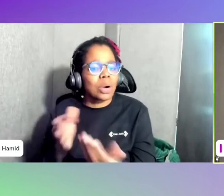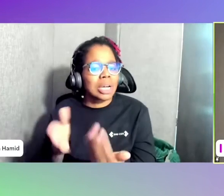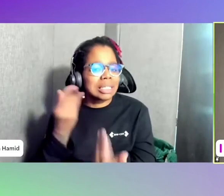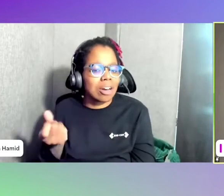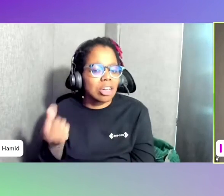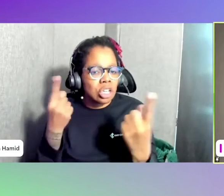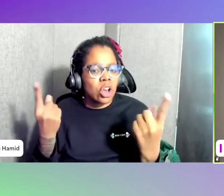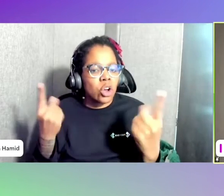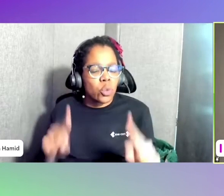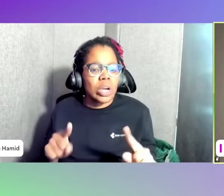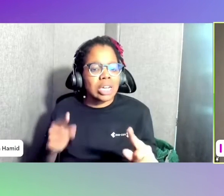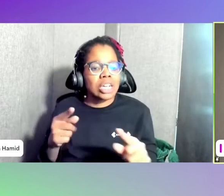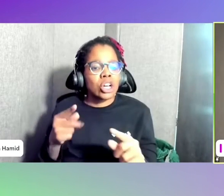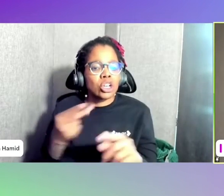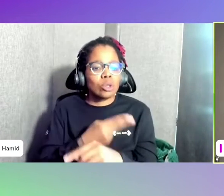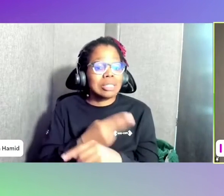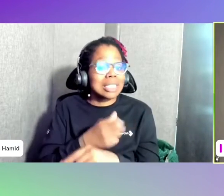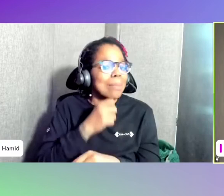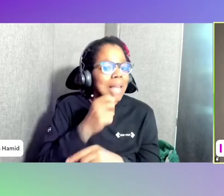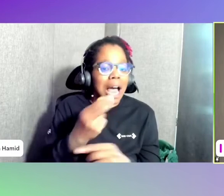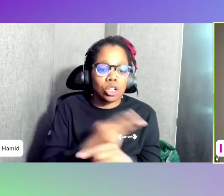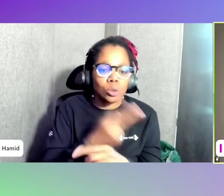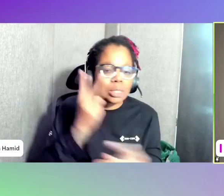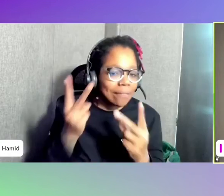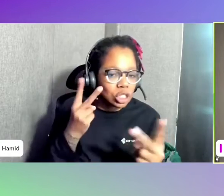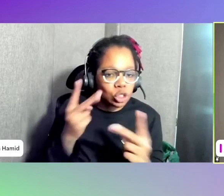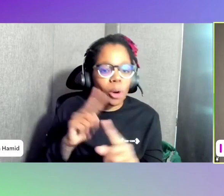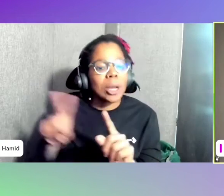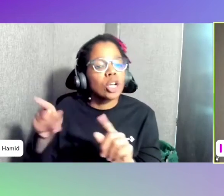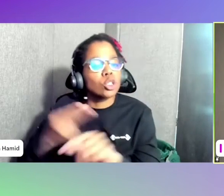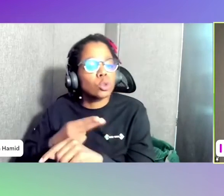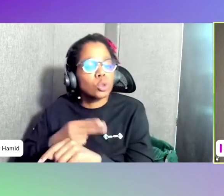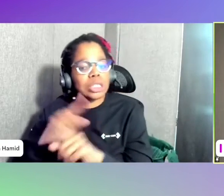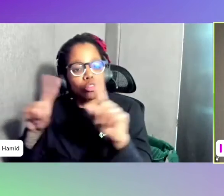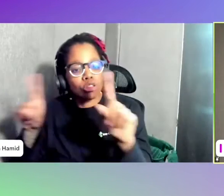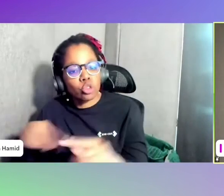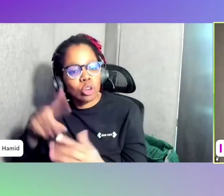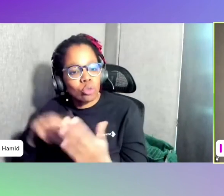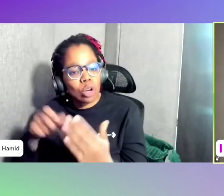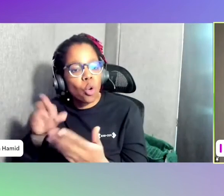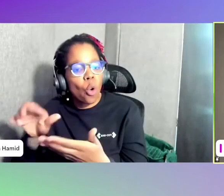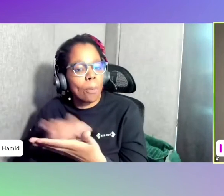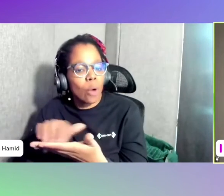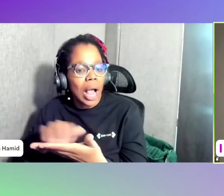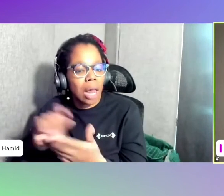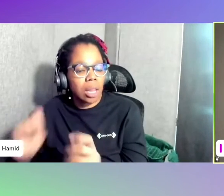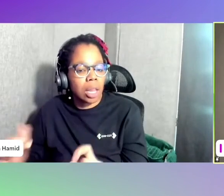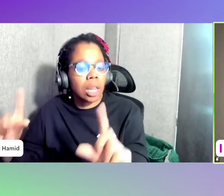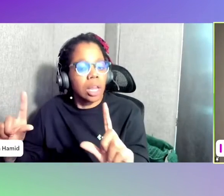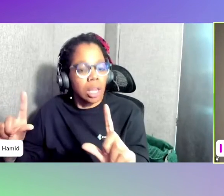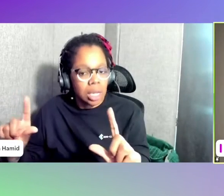I figured that it would just be good to develop and a stripped down ray to make SVG